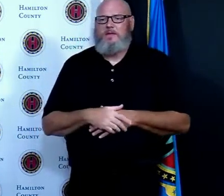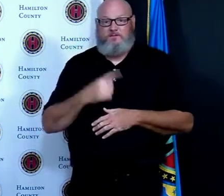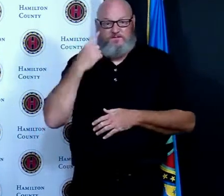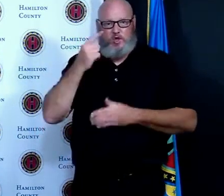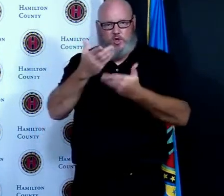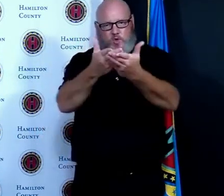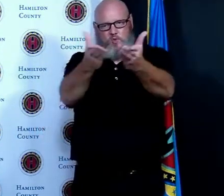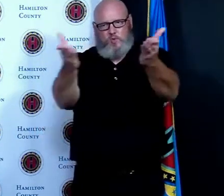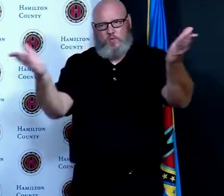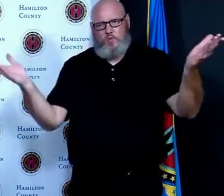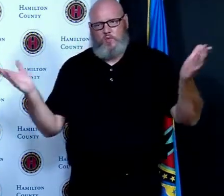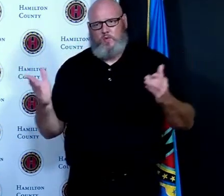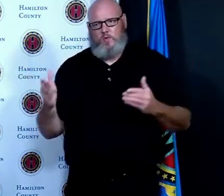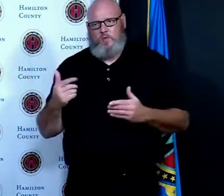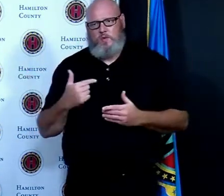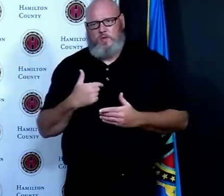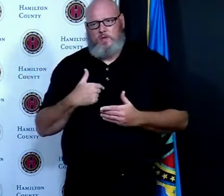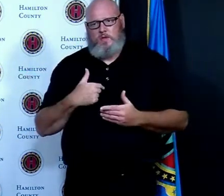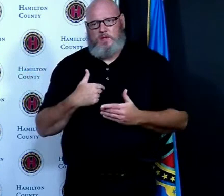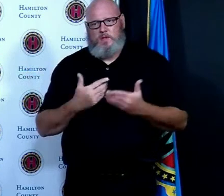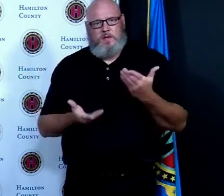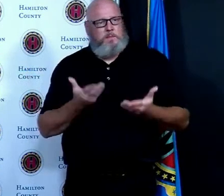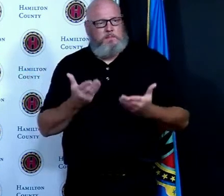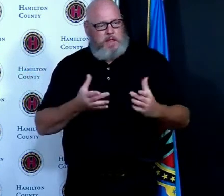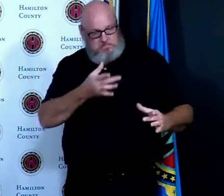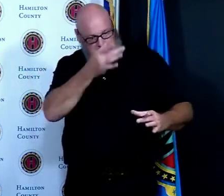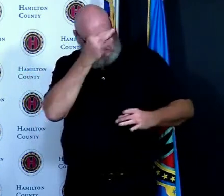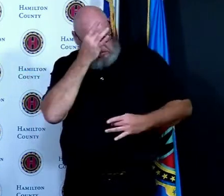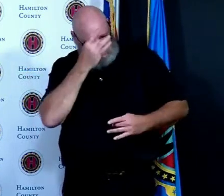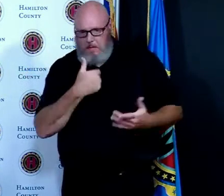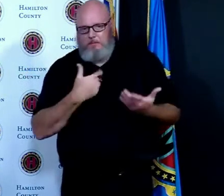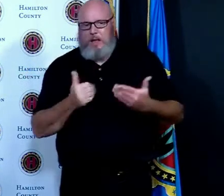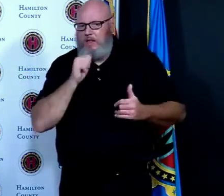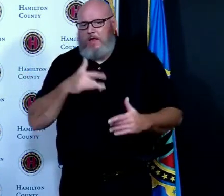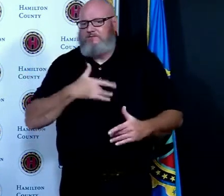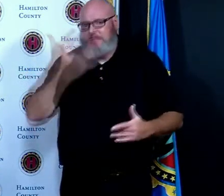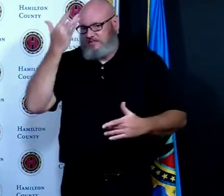had it but we all need to do our part and protect one another it's not about me it's about everybody